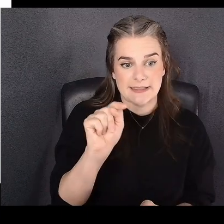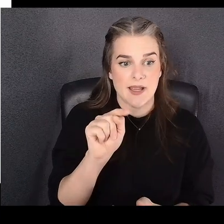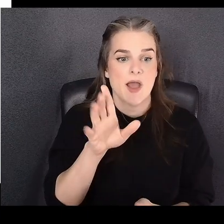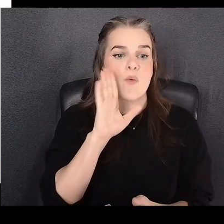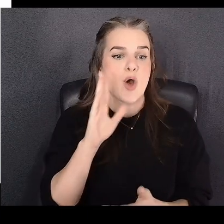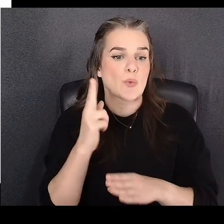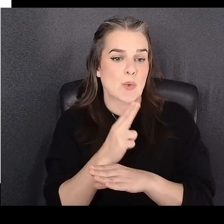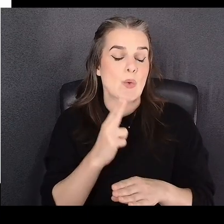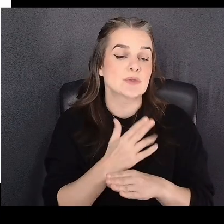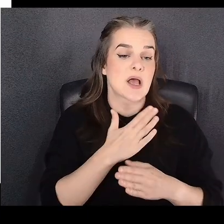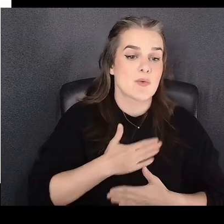in multiple domains of health.